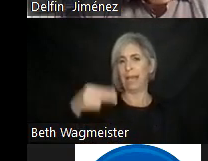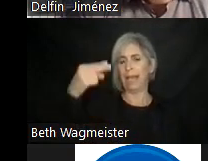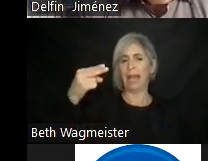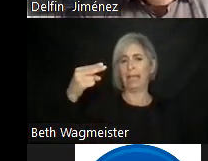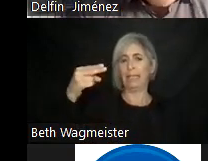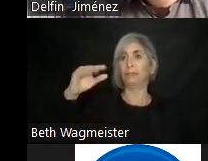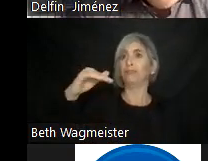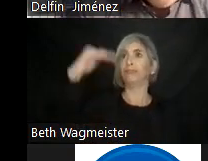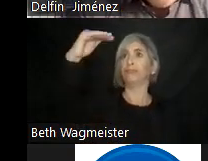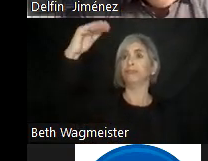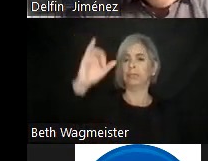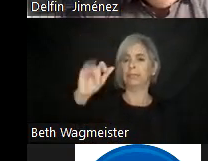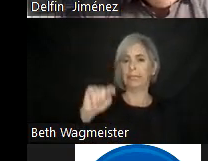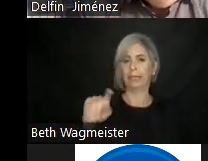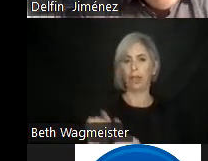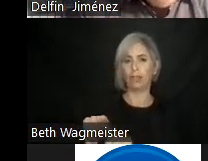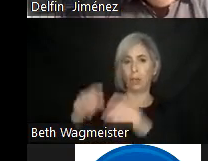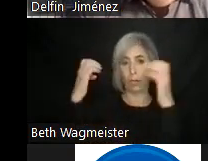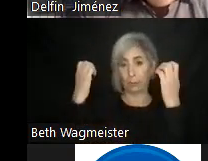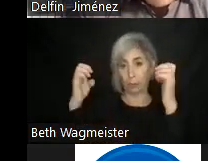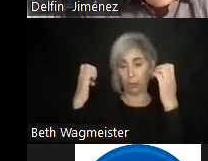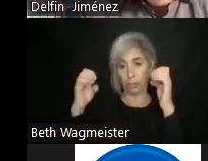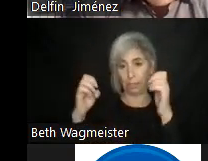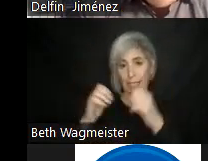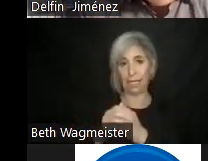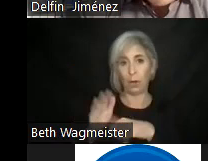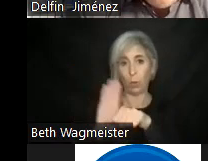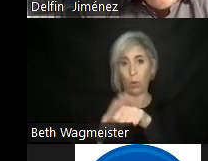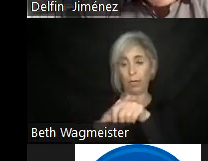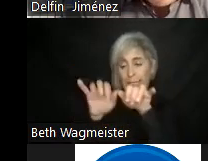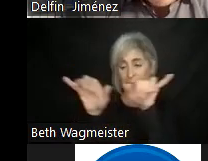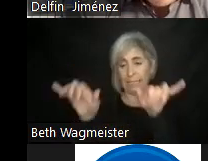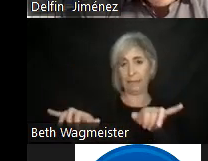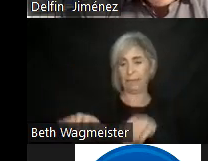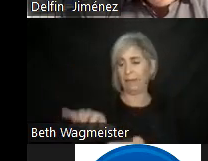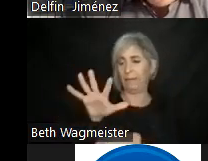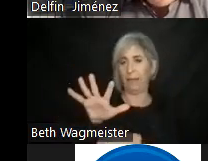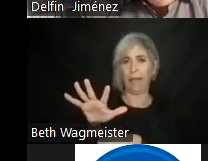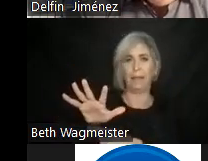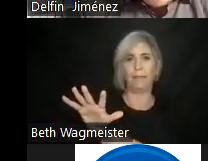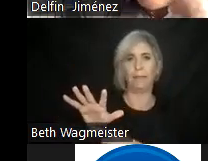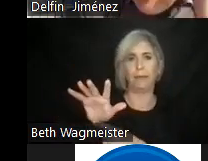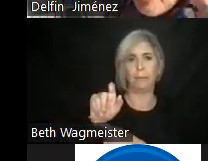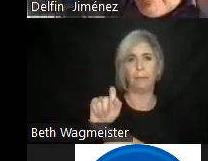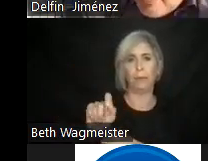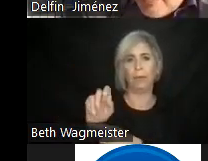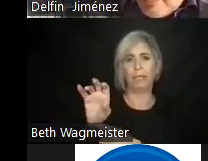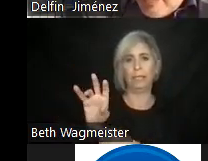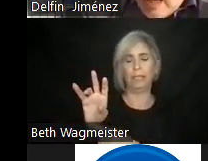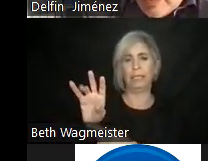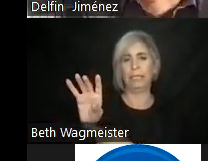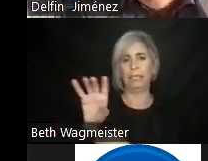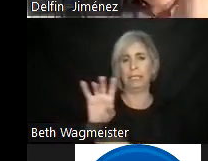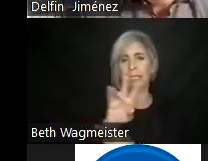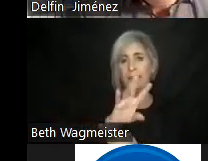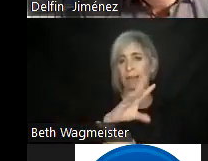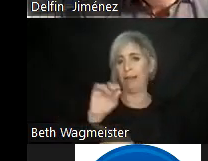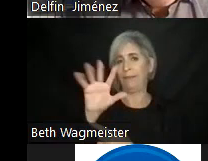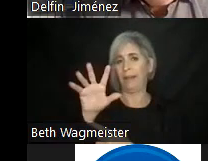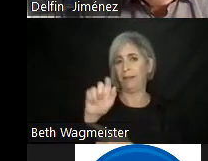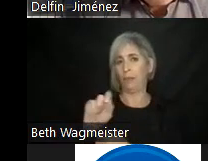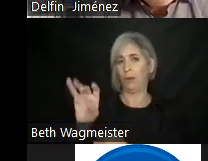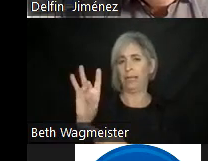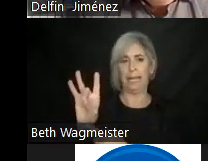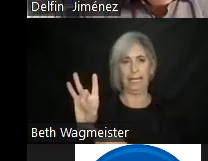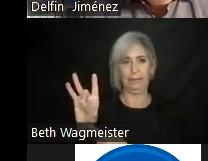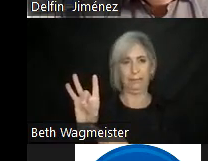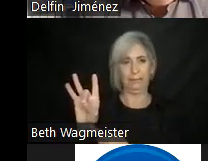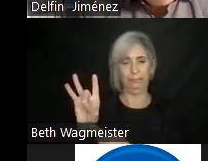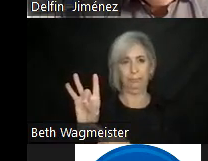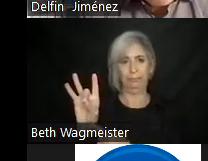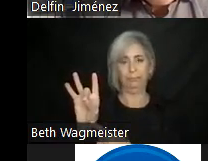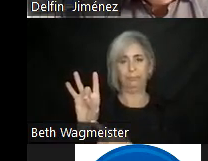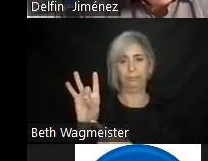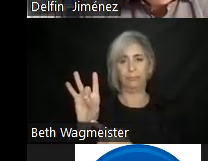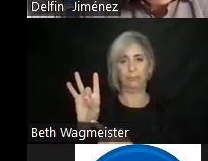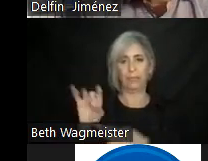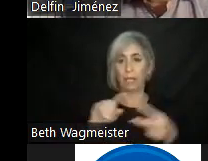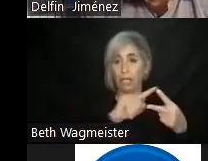emergency warning systems in 5.8. These are two things that in the previous edition are not very